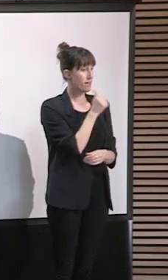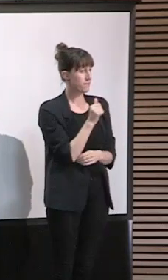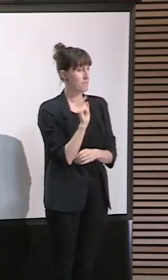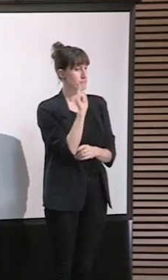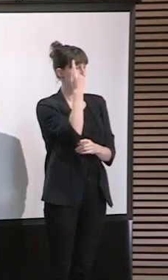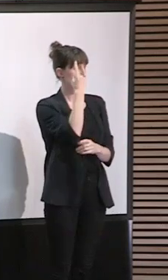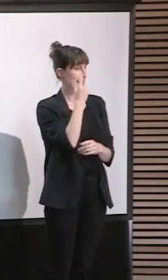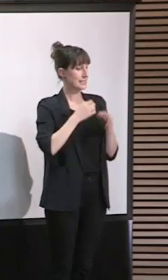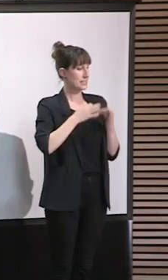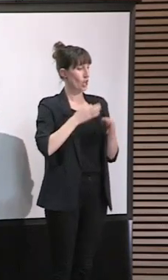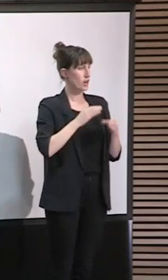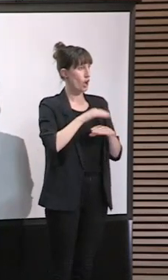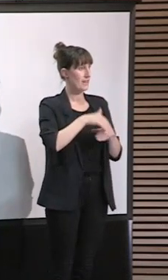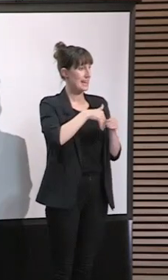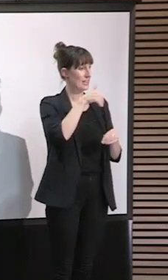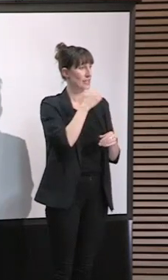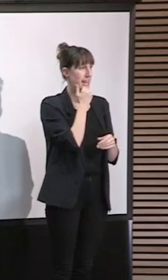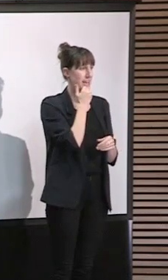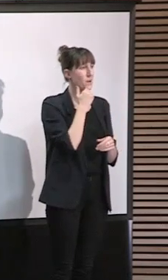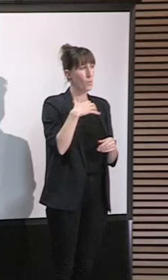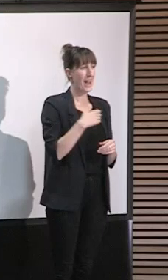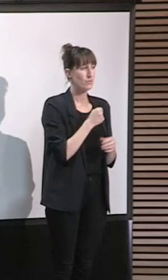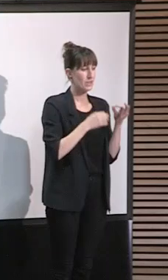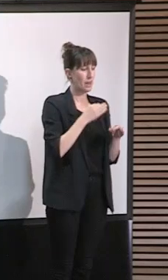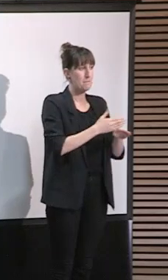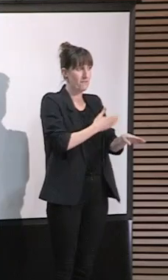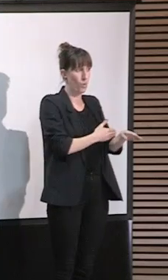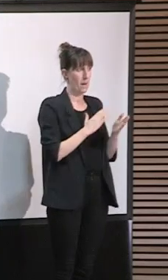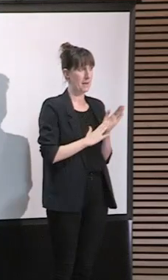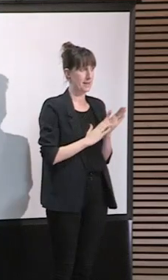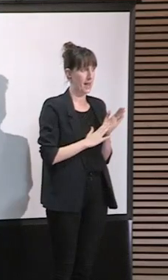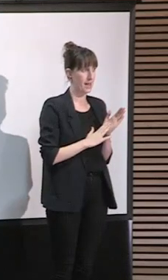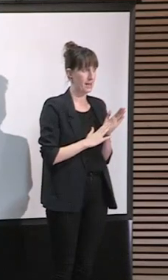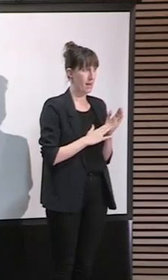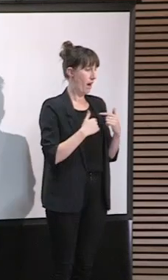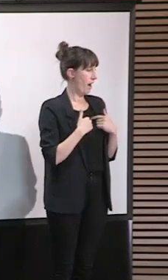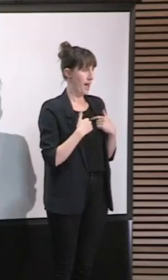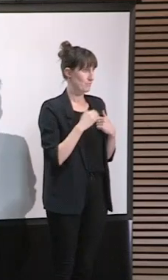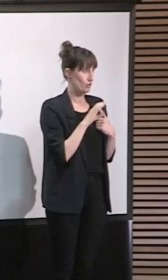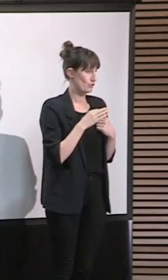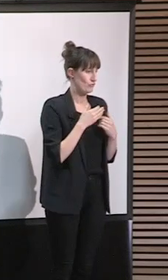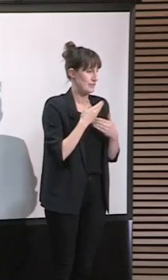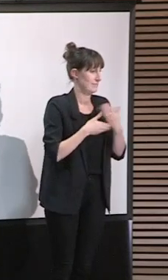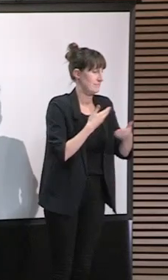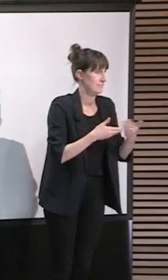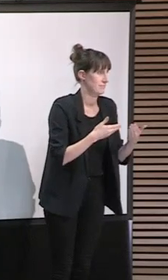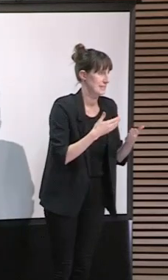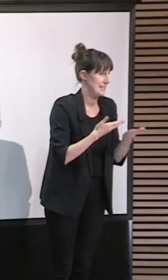the Prime Minister was to decide to shift the election herself then she would need to do that before Monday and